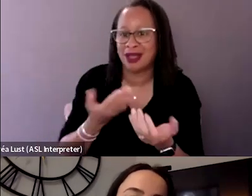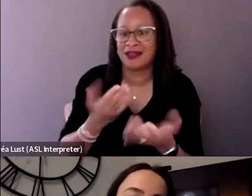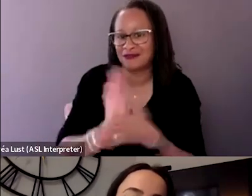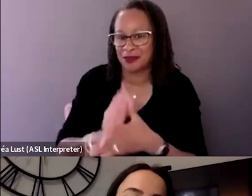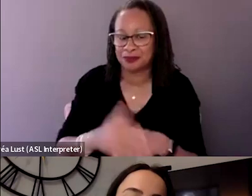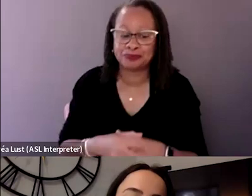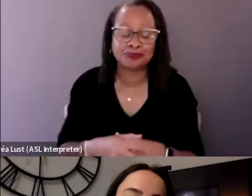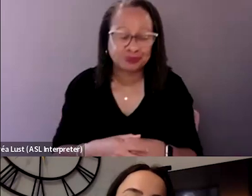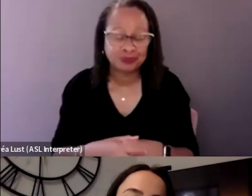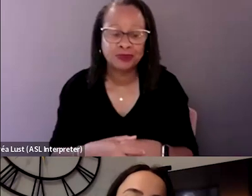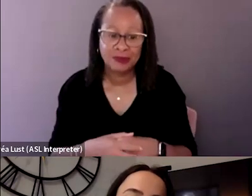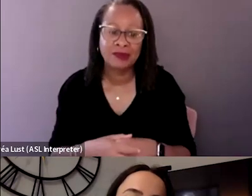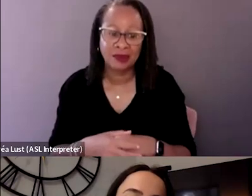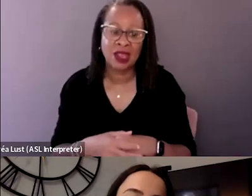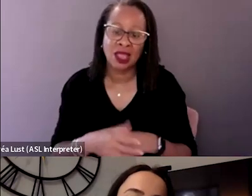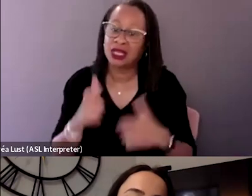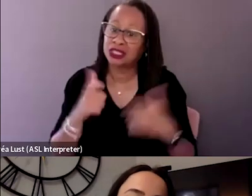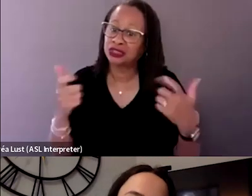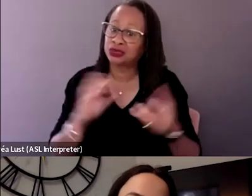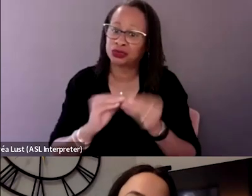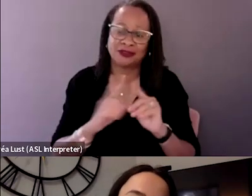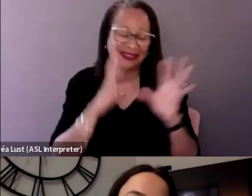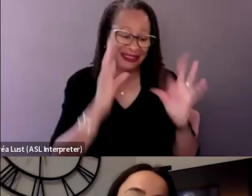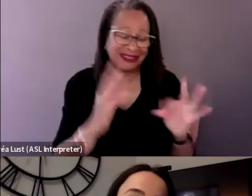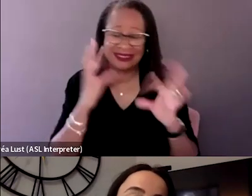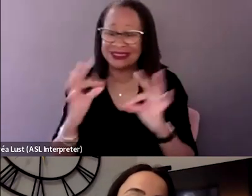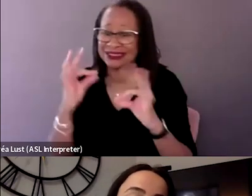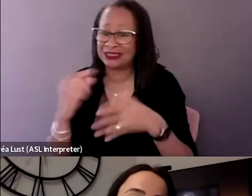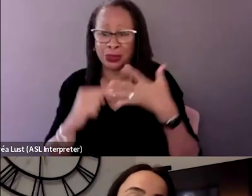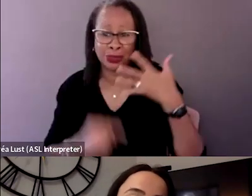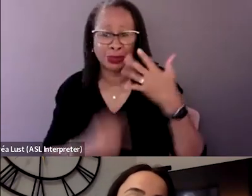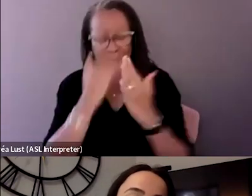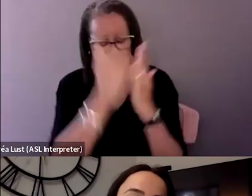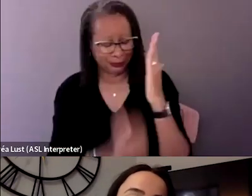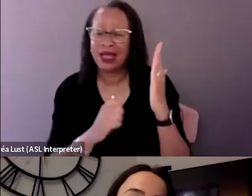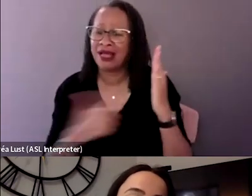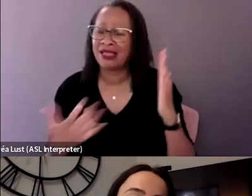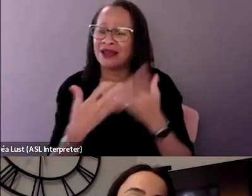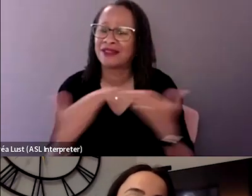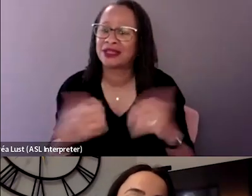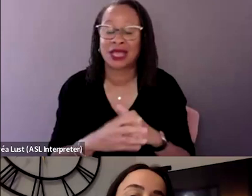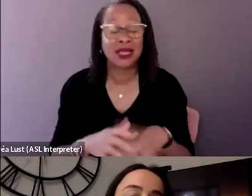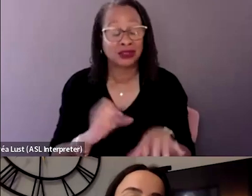So yeah, there's a huge number of decisions involved and that's why I think not doing it all by yourself is a really good idea.